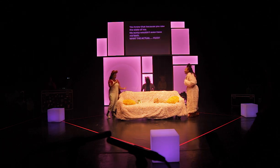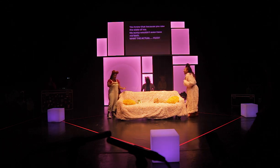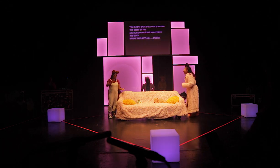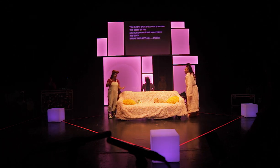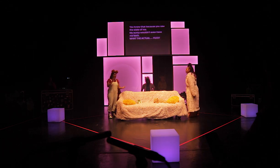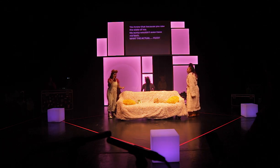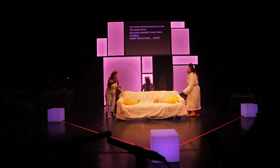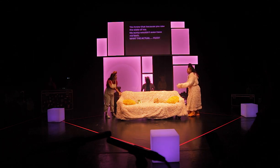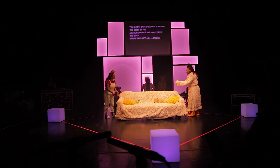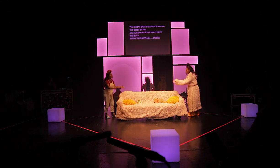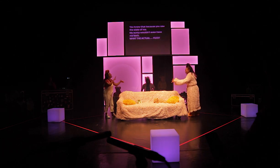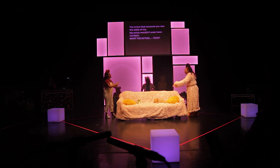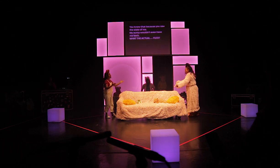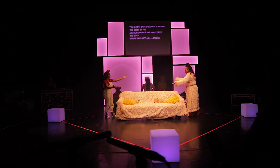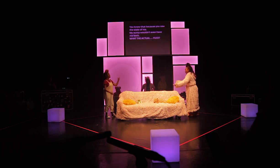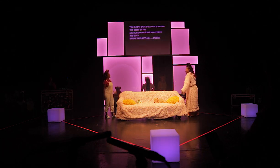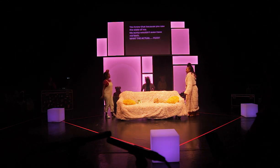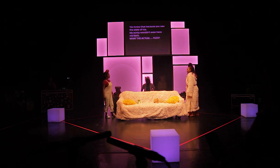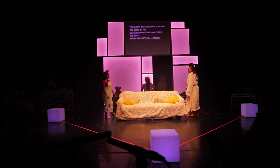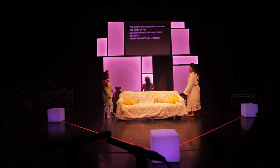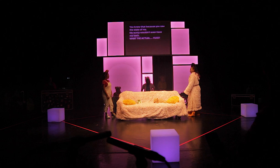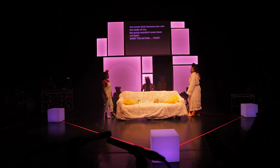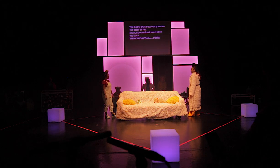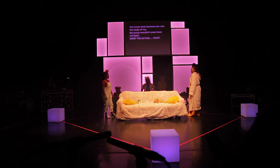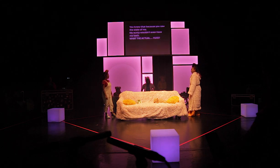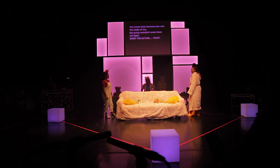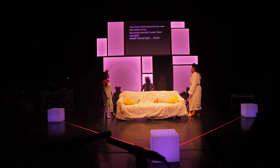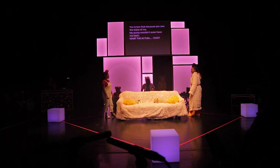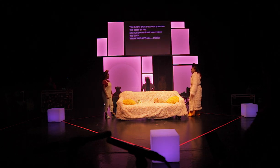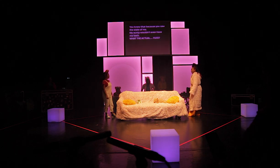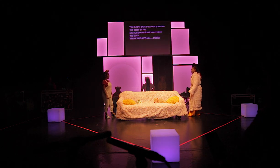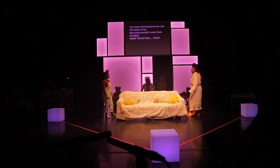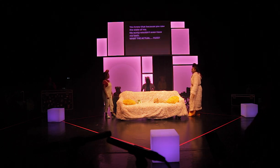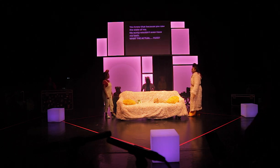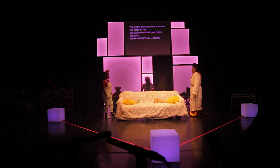I mean what the actual fuck, Lauren?